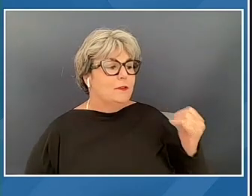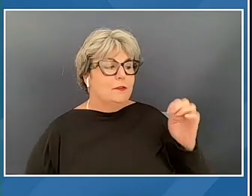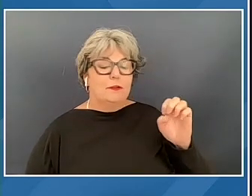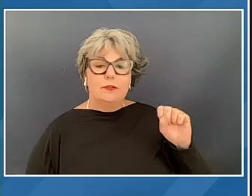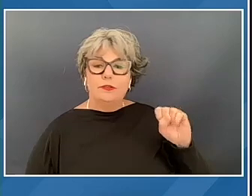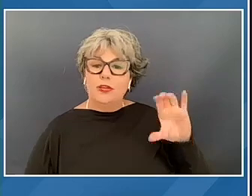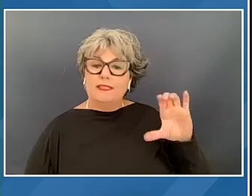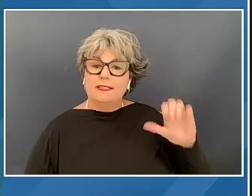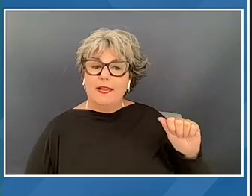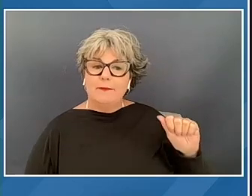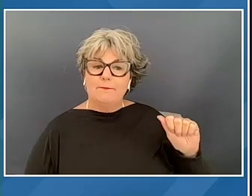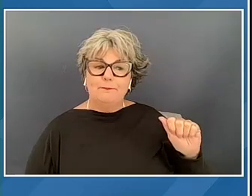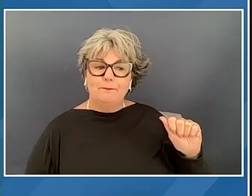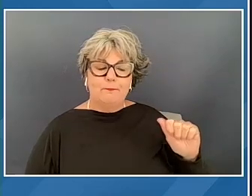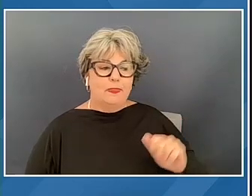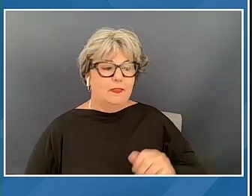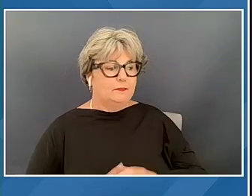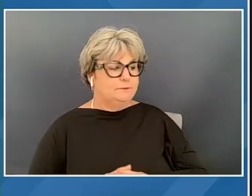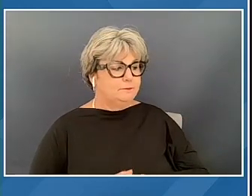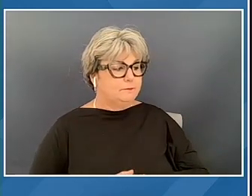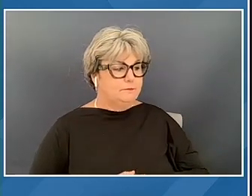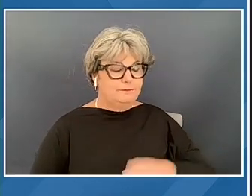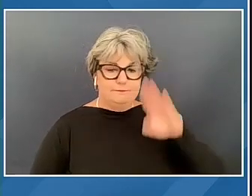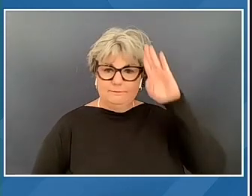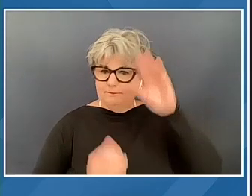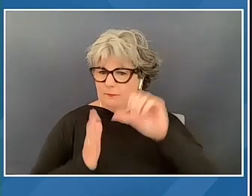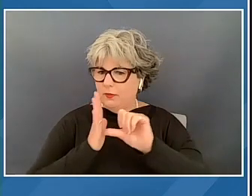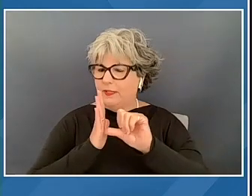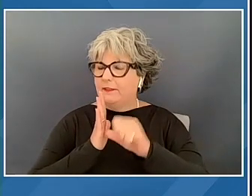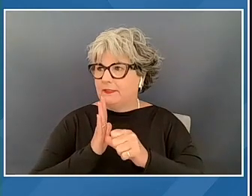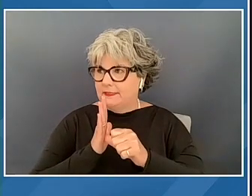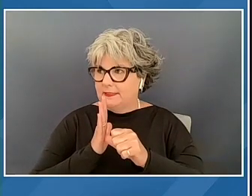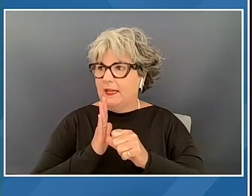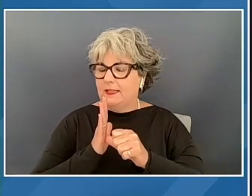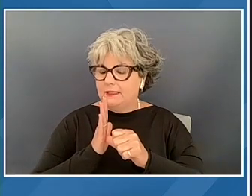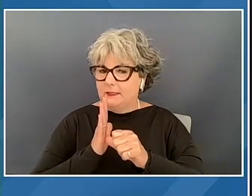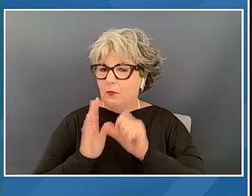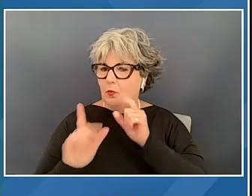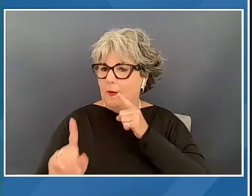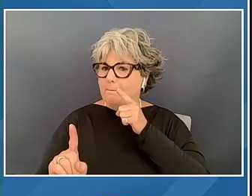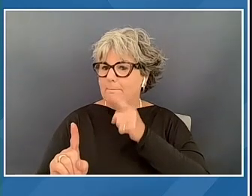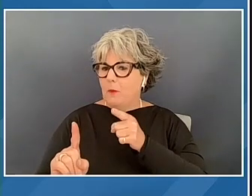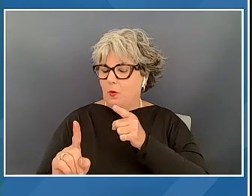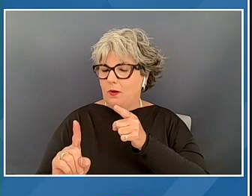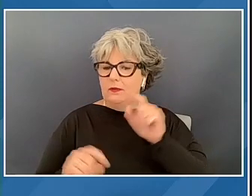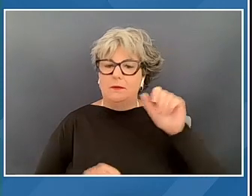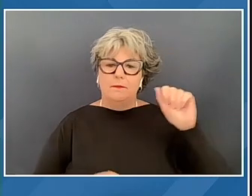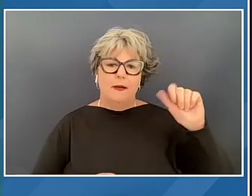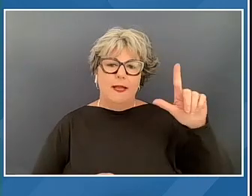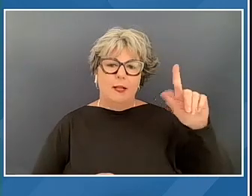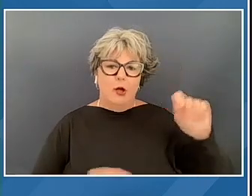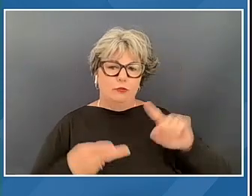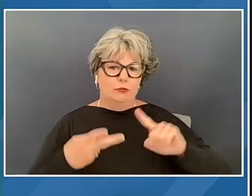I just want to highlight a comment made by my alternate in the chat. I could let him say it, but if you don't mind, I'll just